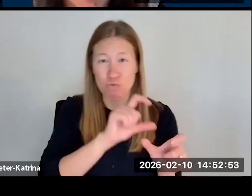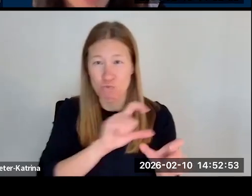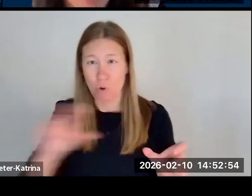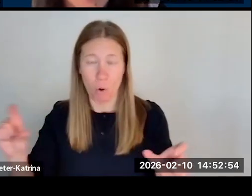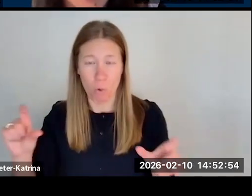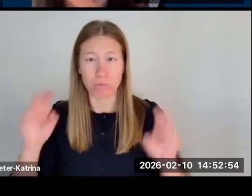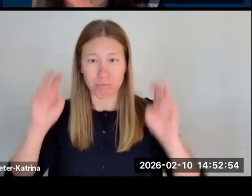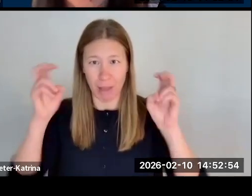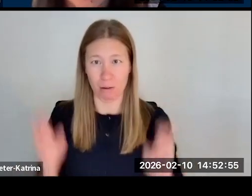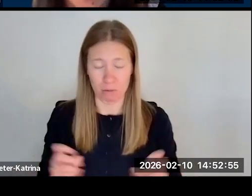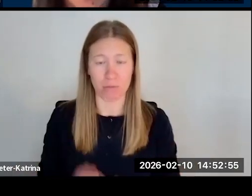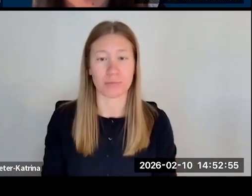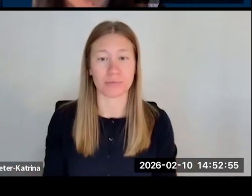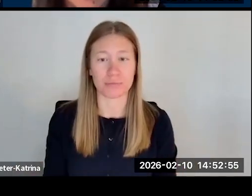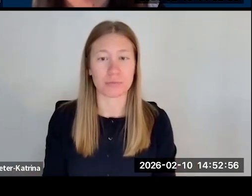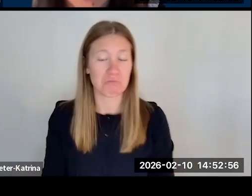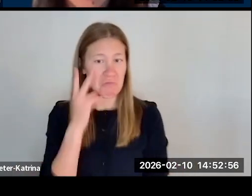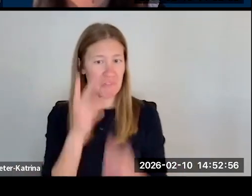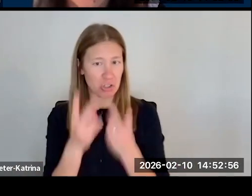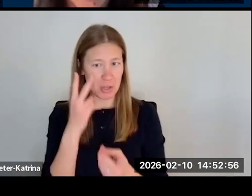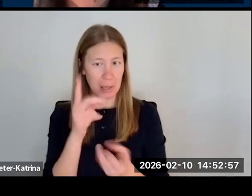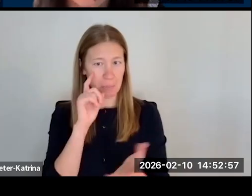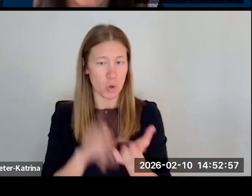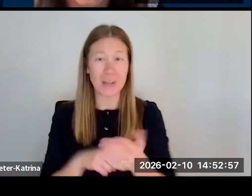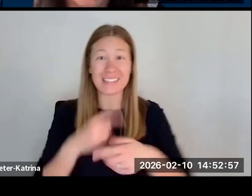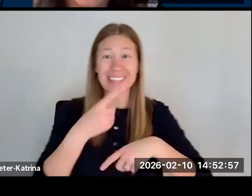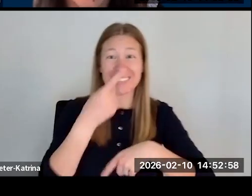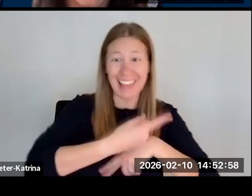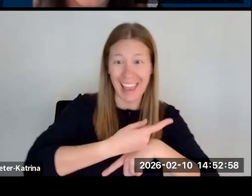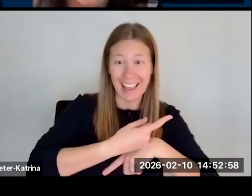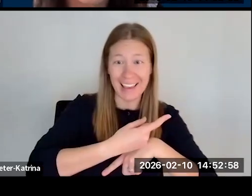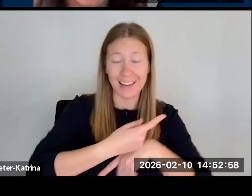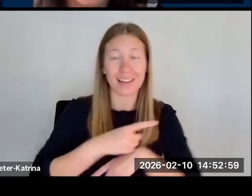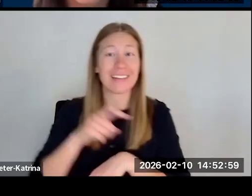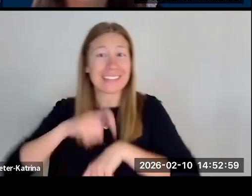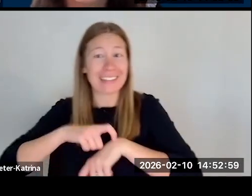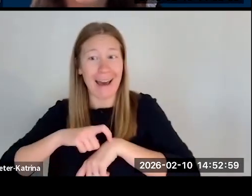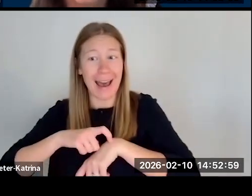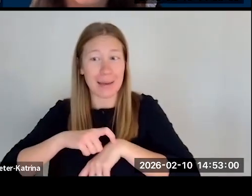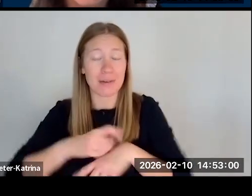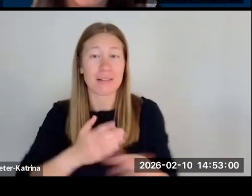that this first row day time and task and first column Monday, Tuesday, Thursday,